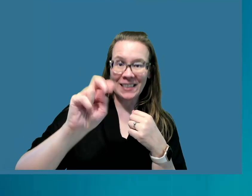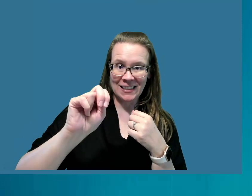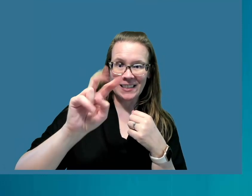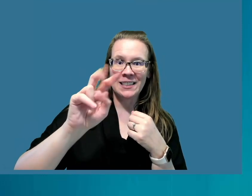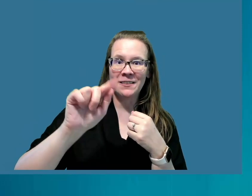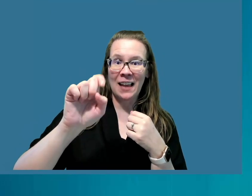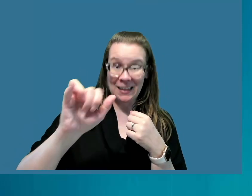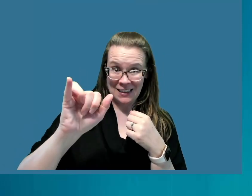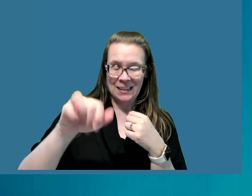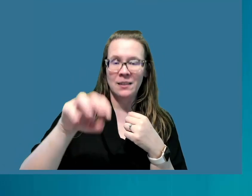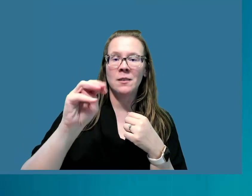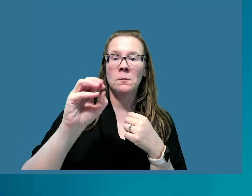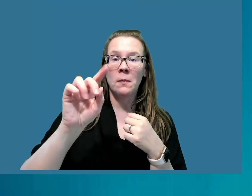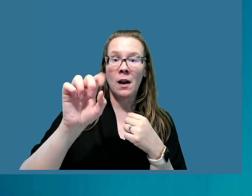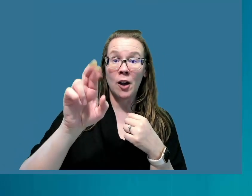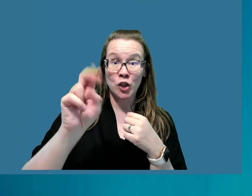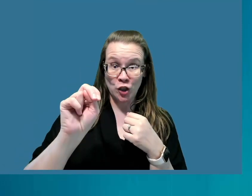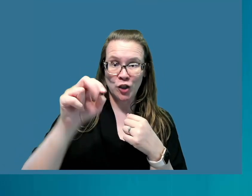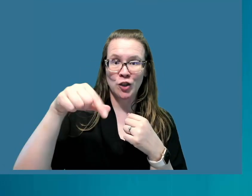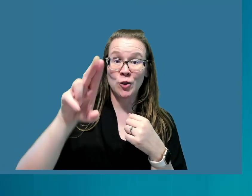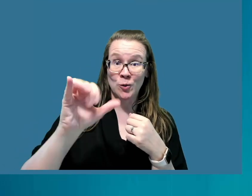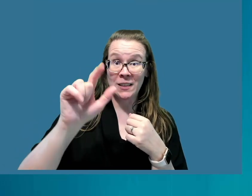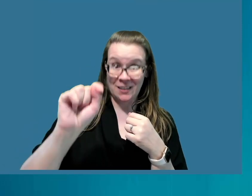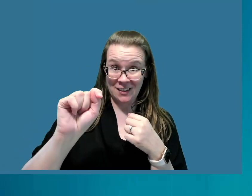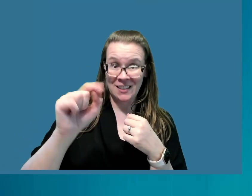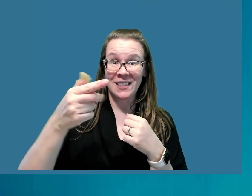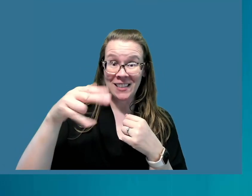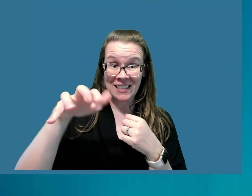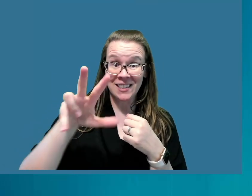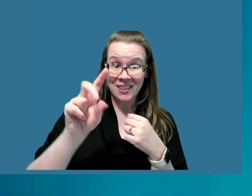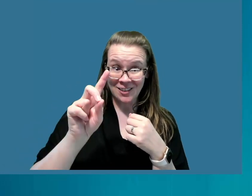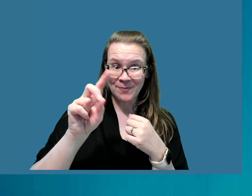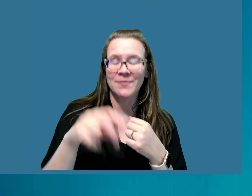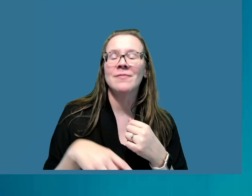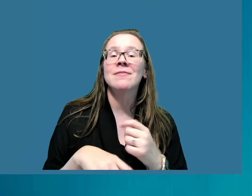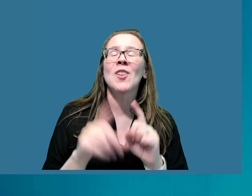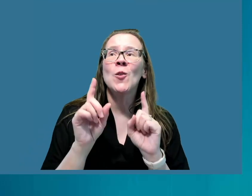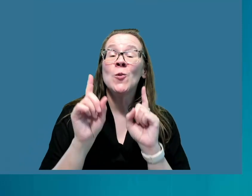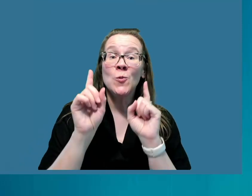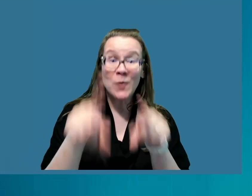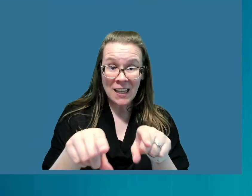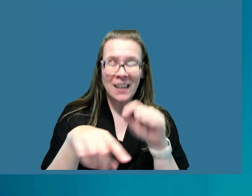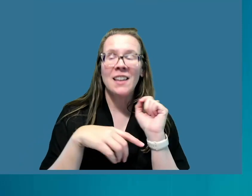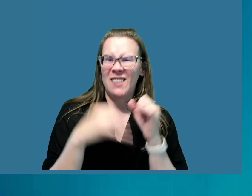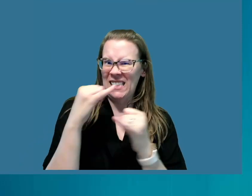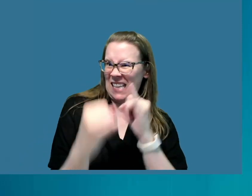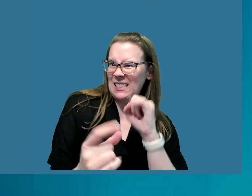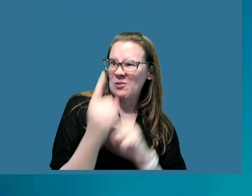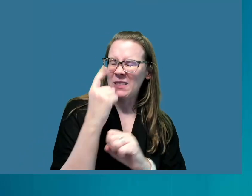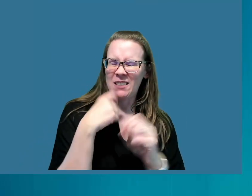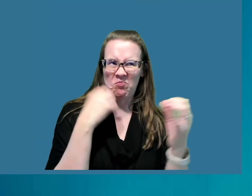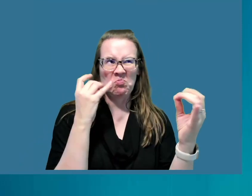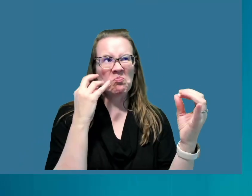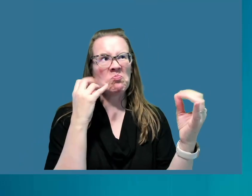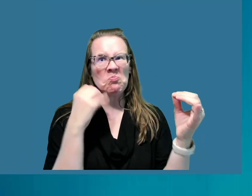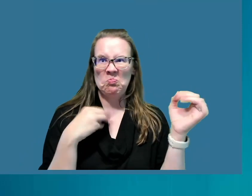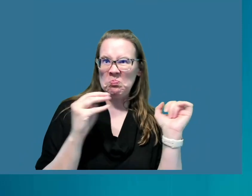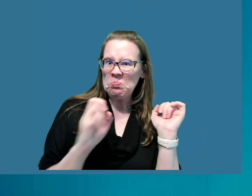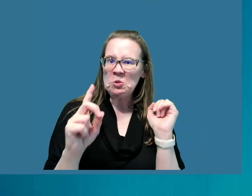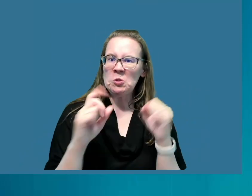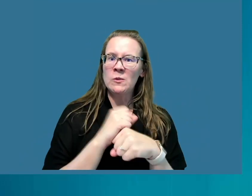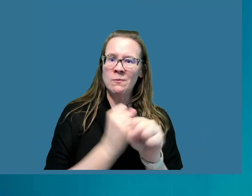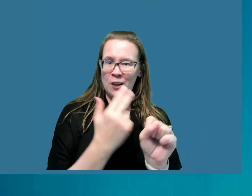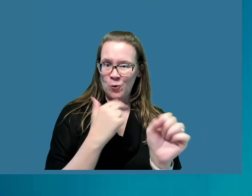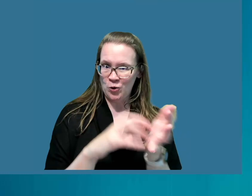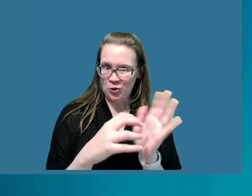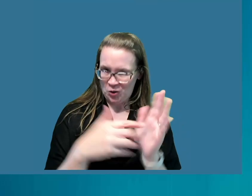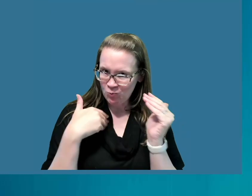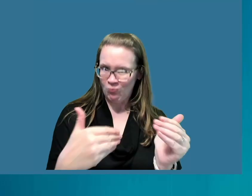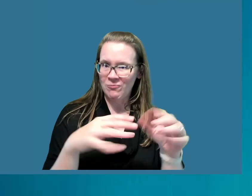Modern Quilt Guild. And, um, the week before I was going to go, last minute I just figured I